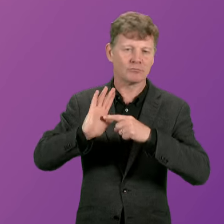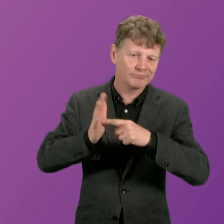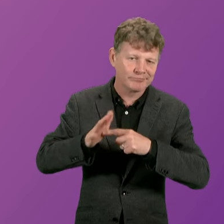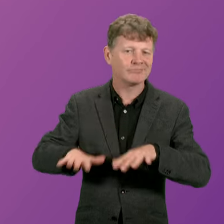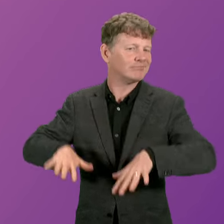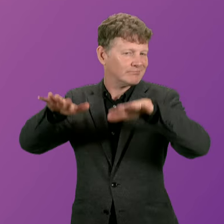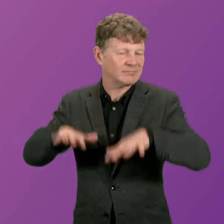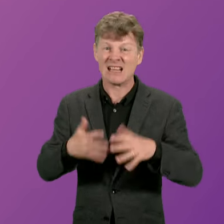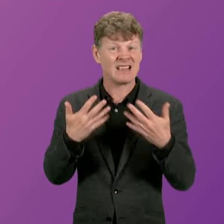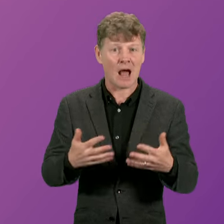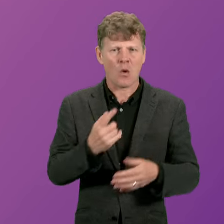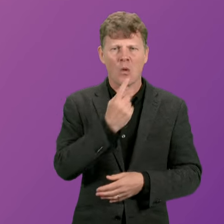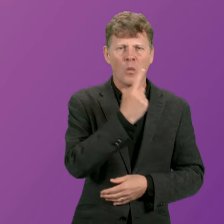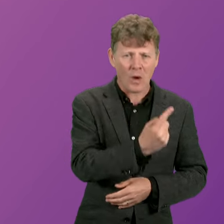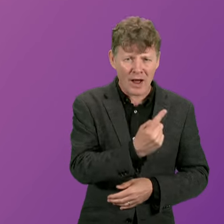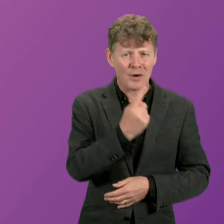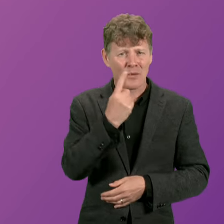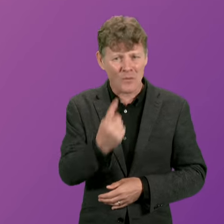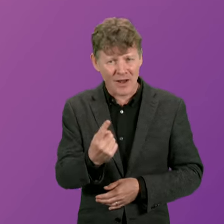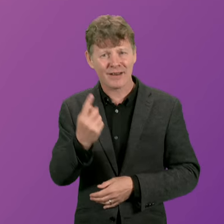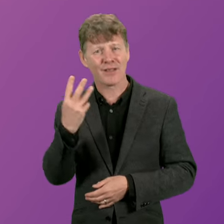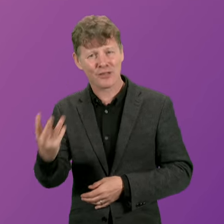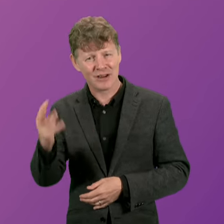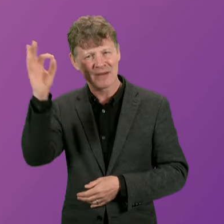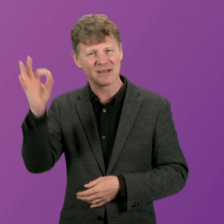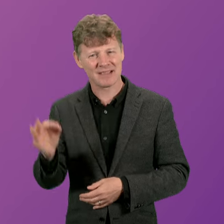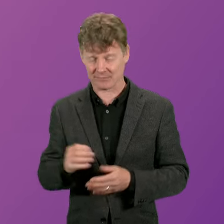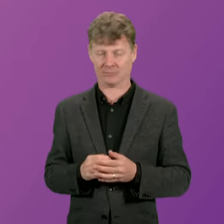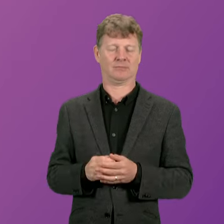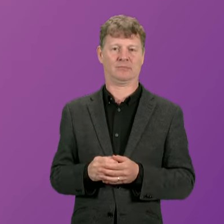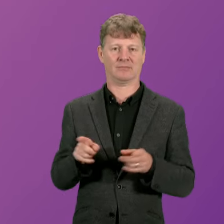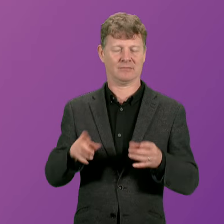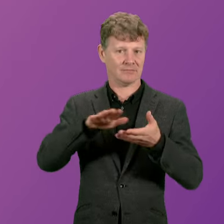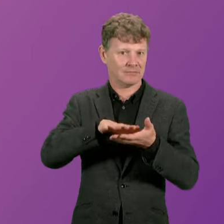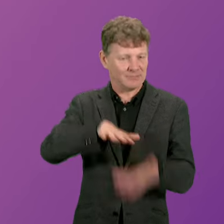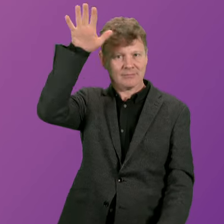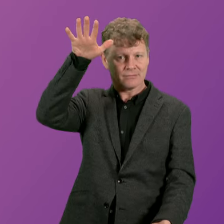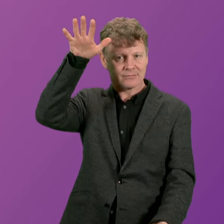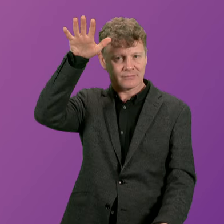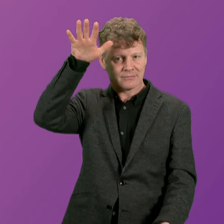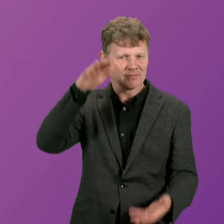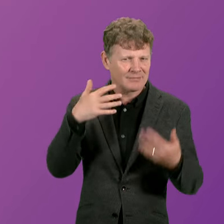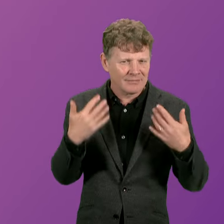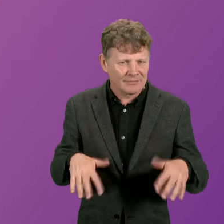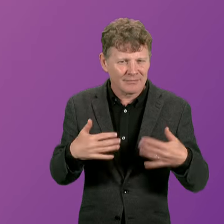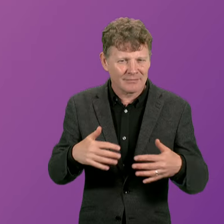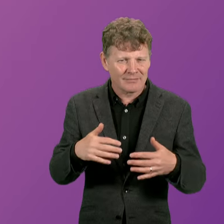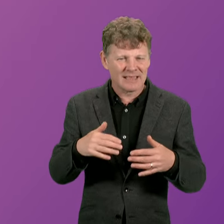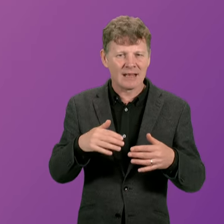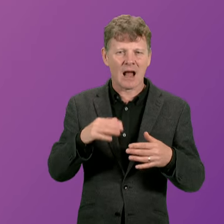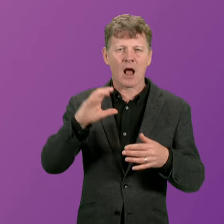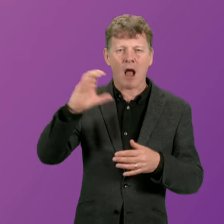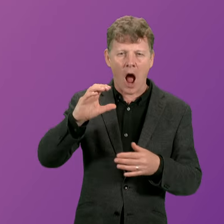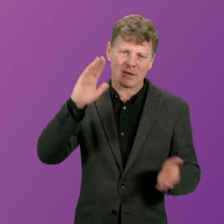has now reached 113 per cent. That is a sizeable transformation in decarbonisation of electricity,